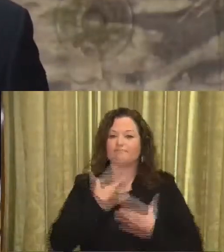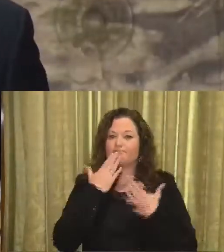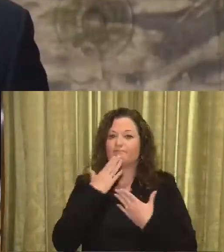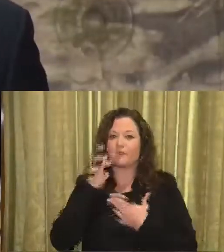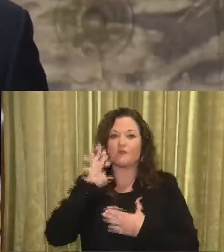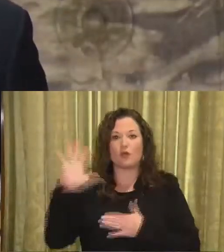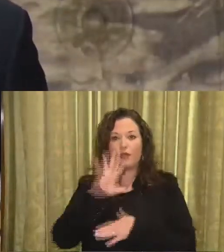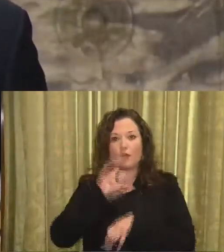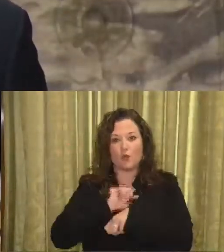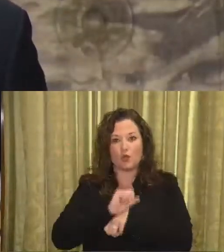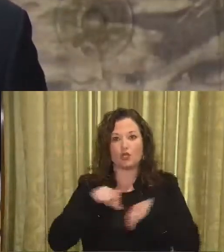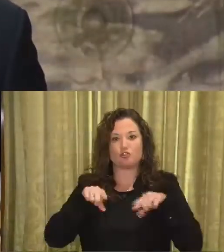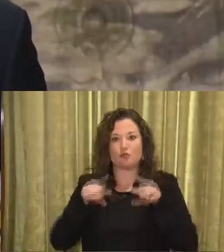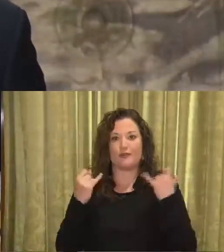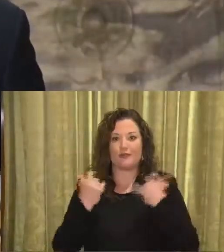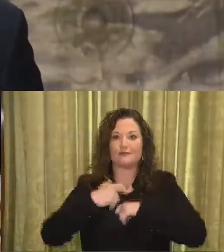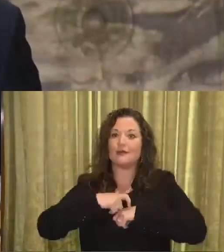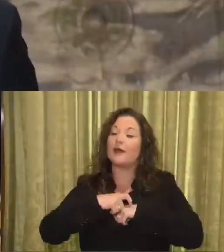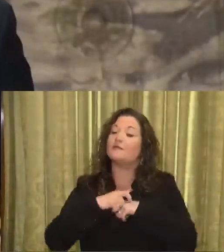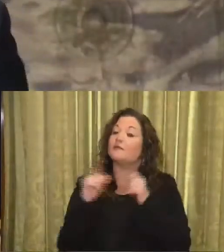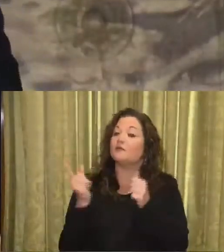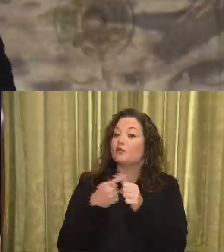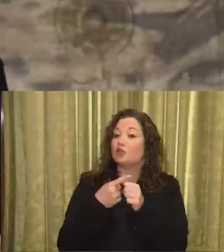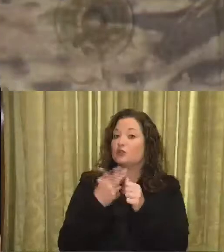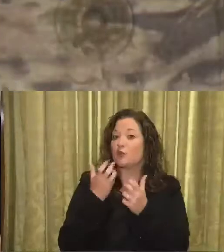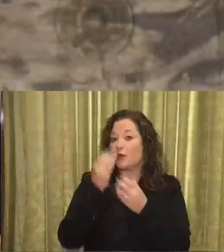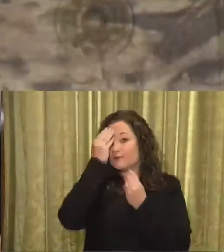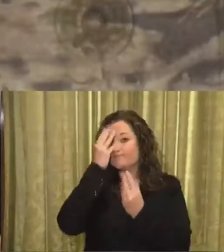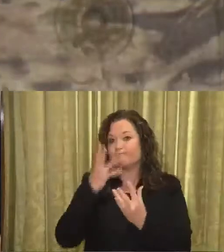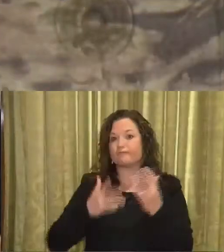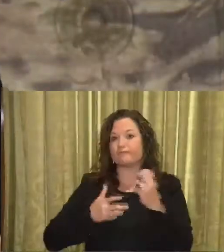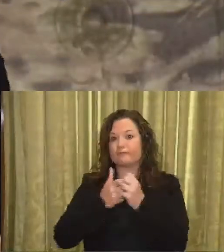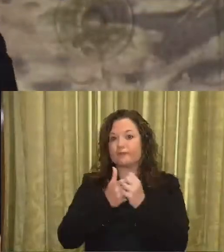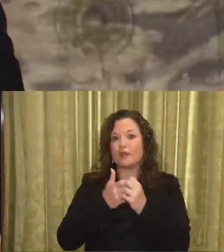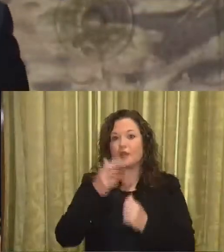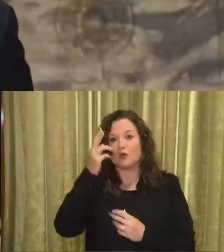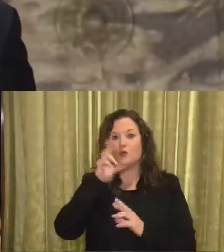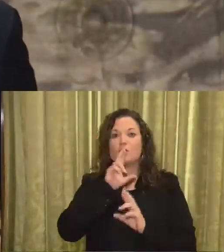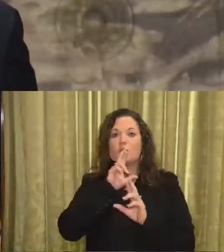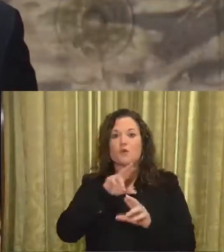First, let's go to a quick report on the counties. As you know,